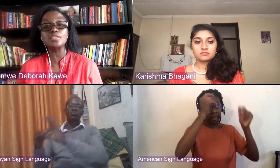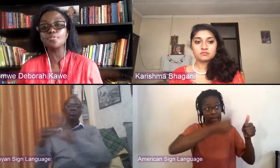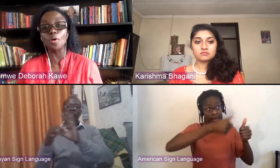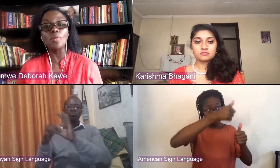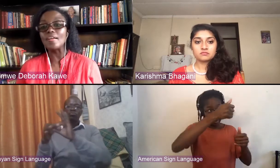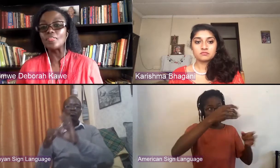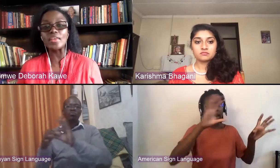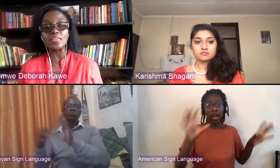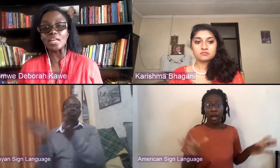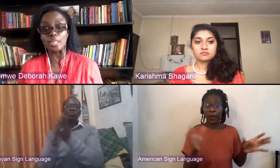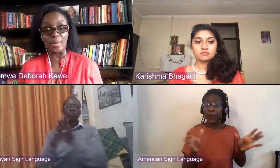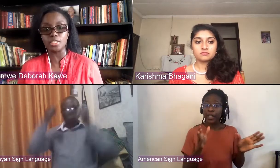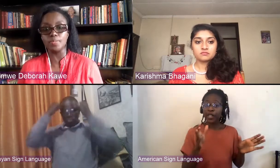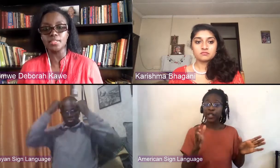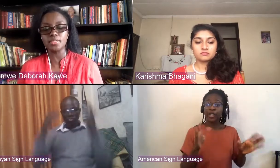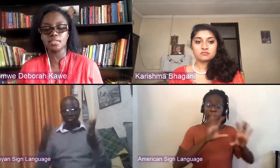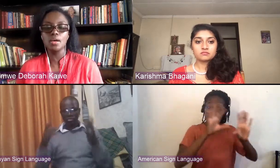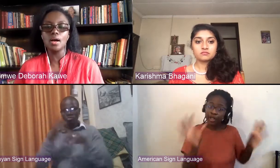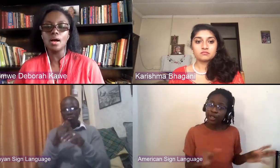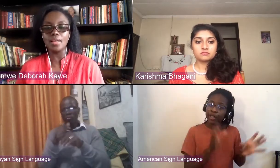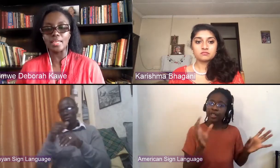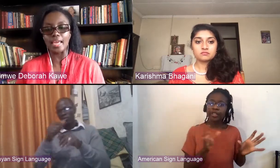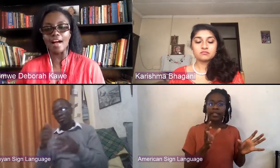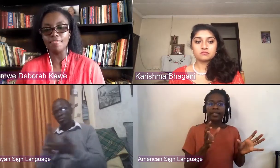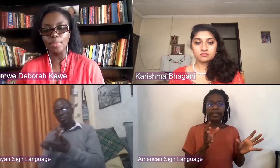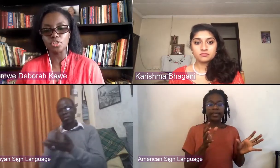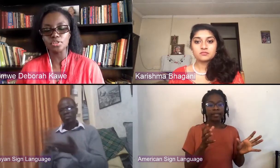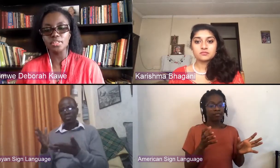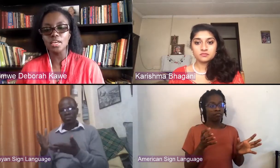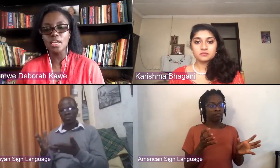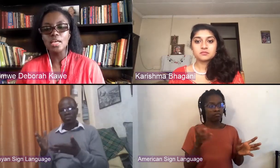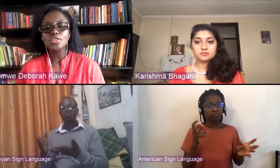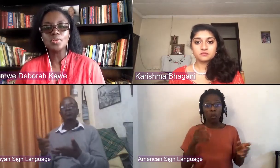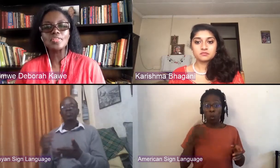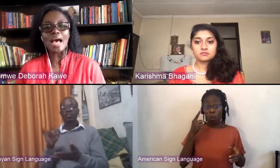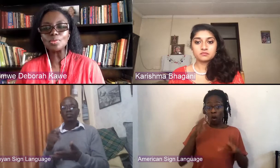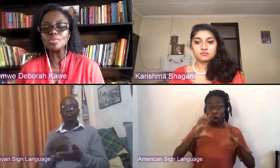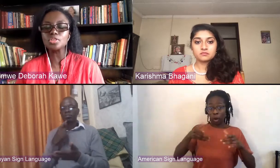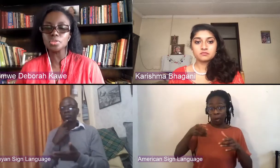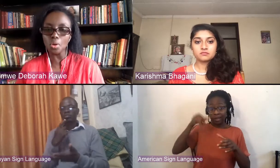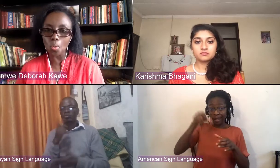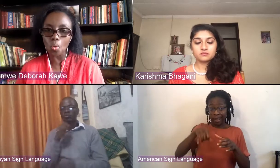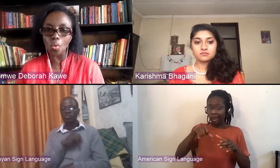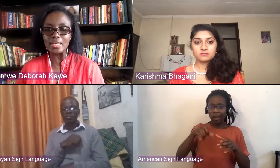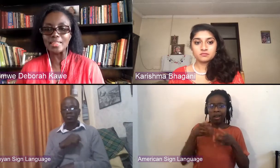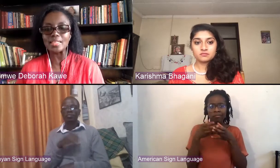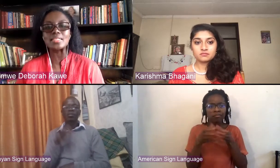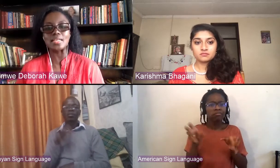from the other departments that I have mentioned. So that was so cool in the sense